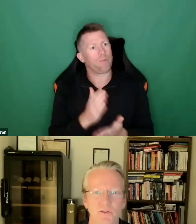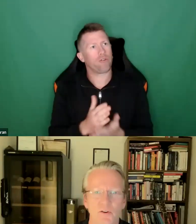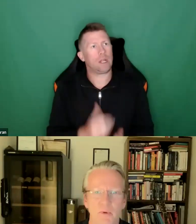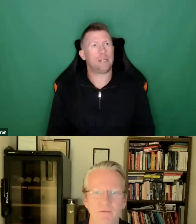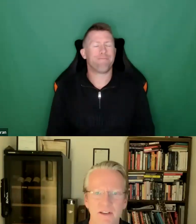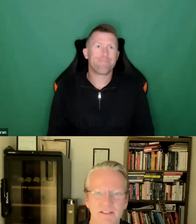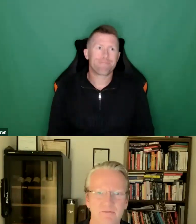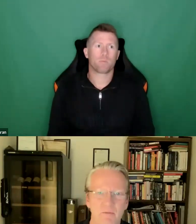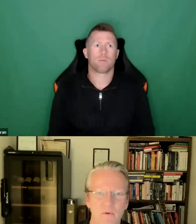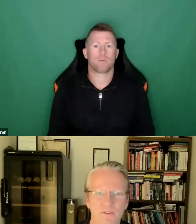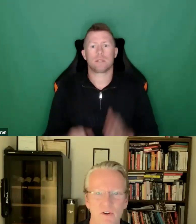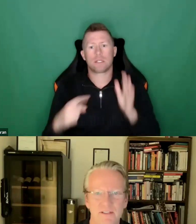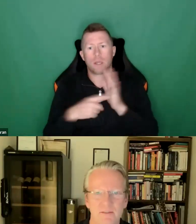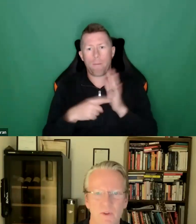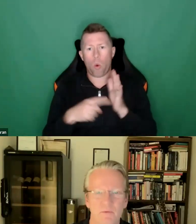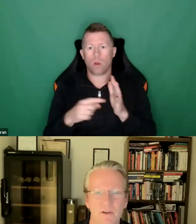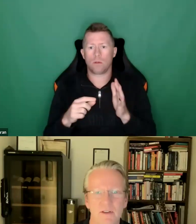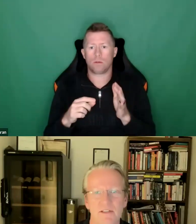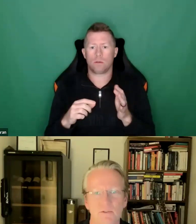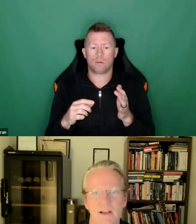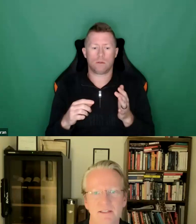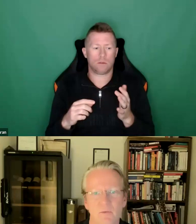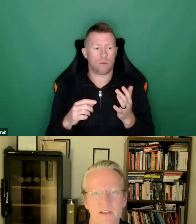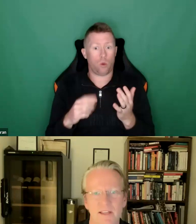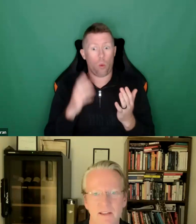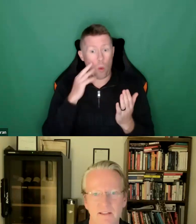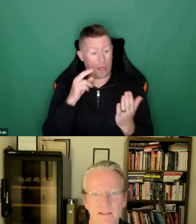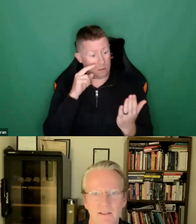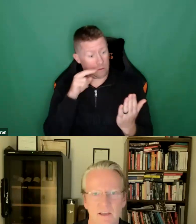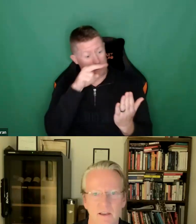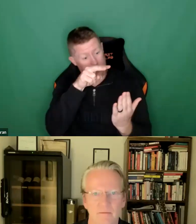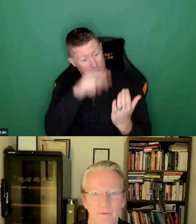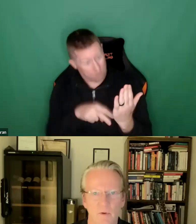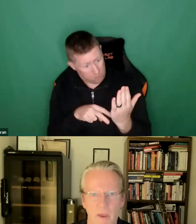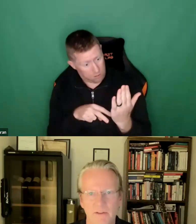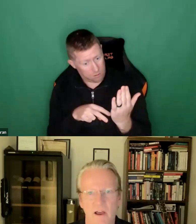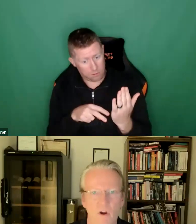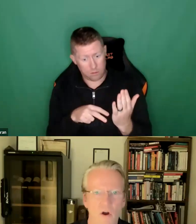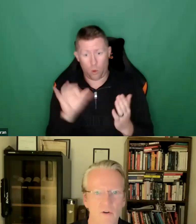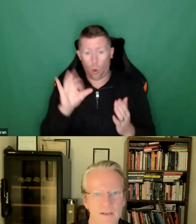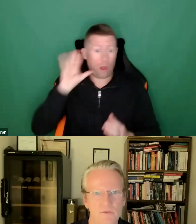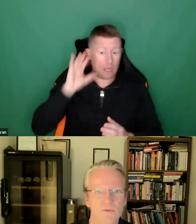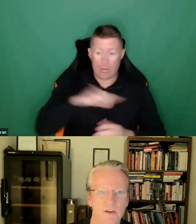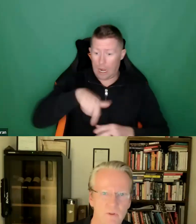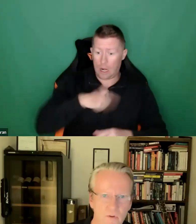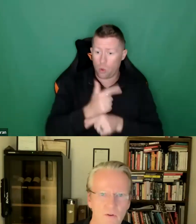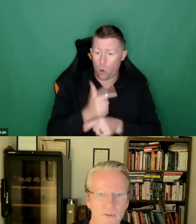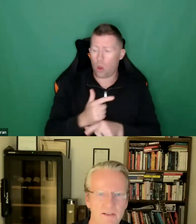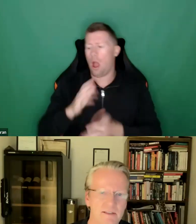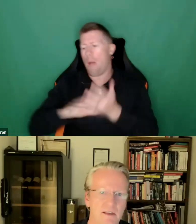I'm saying at the same time that academics, the basic skills are important. I think it is very important that,